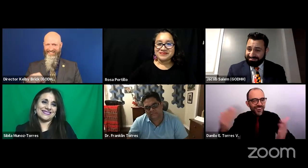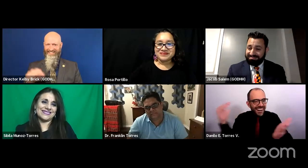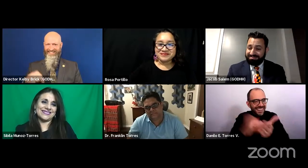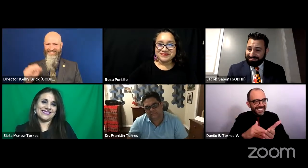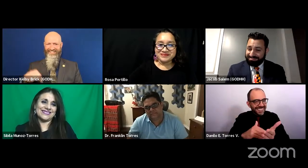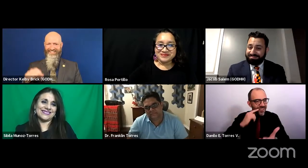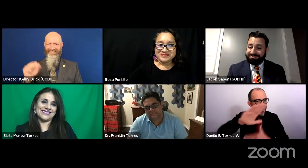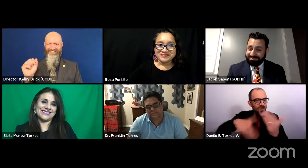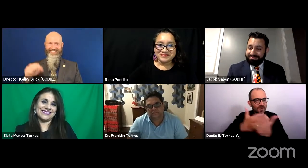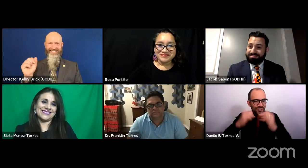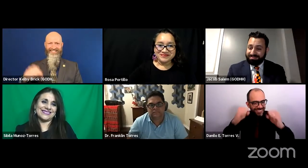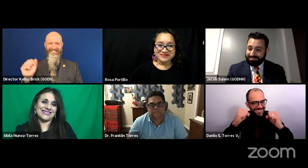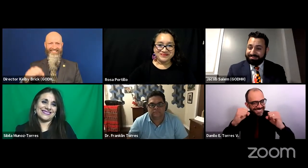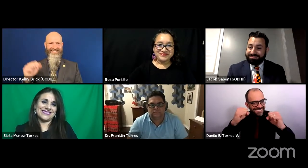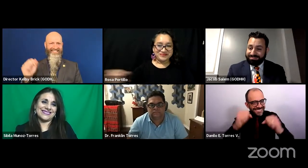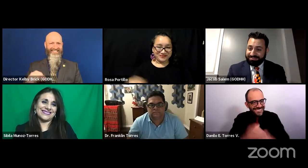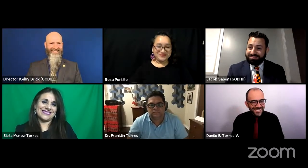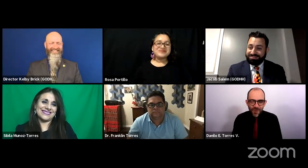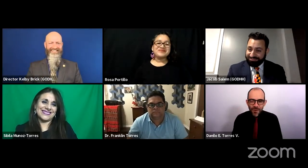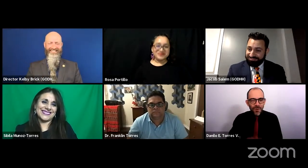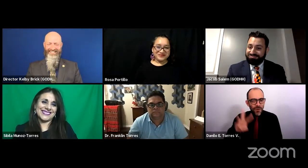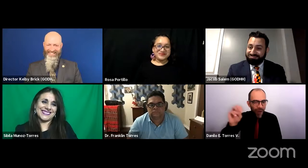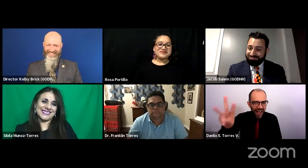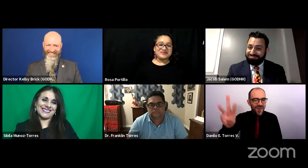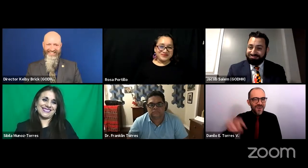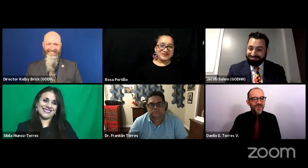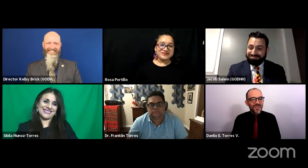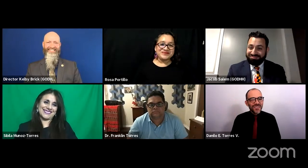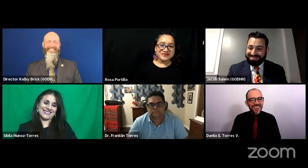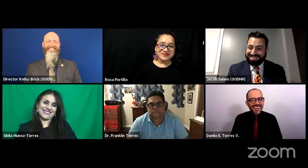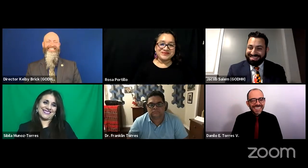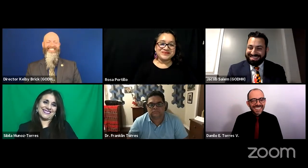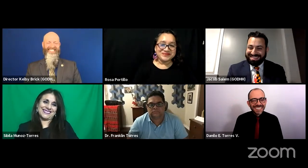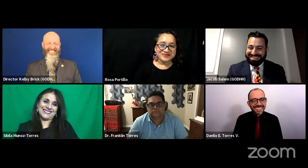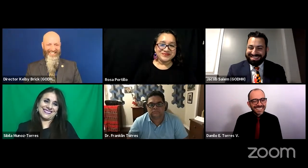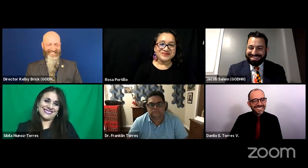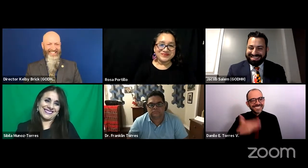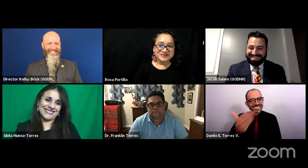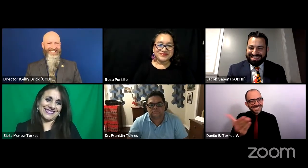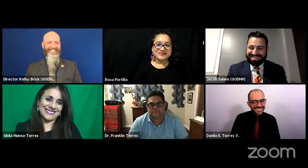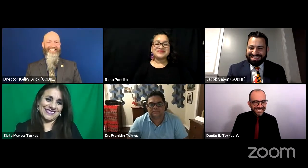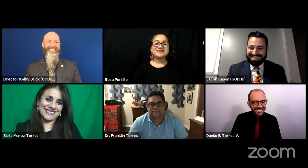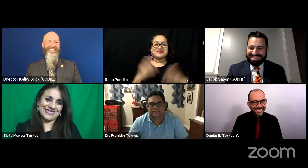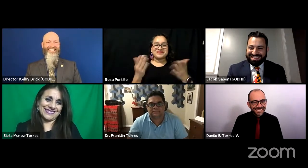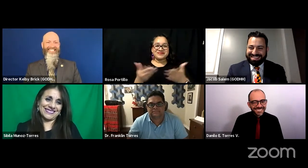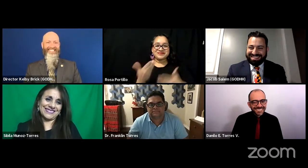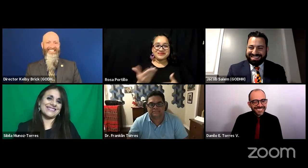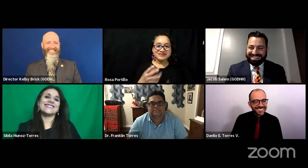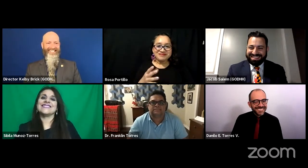to continue to spread information and thank you again for this award and this recognition.